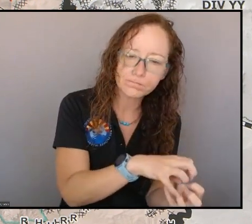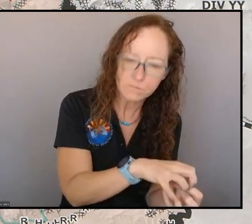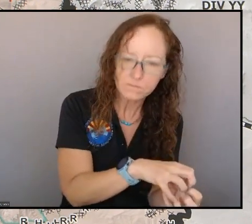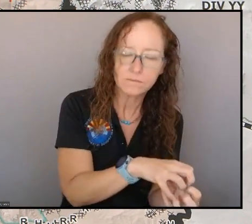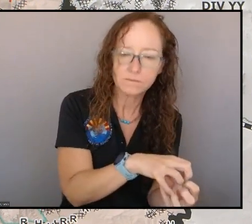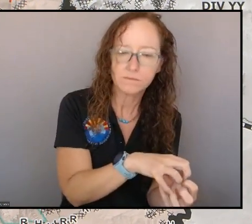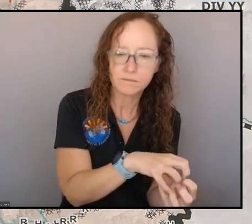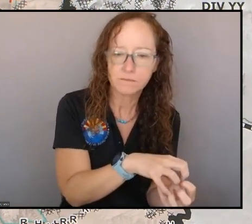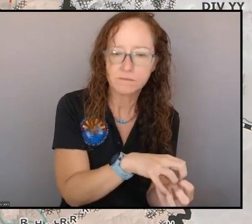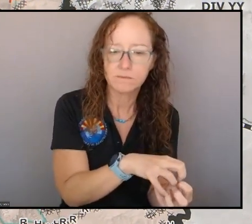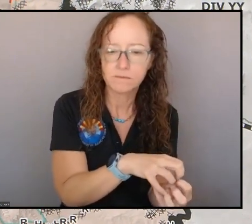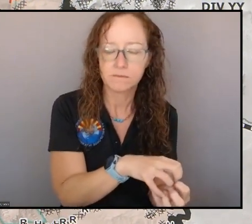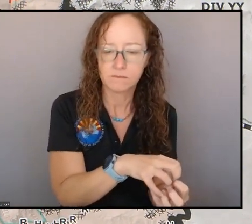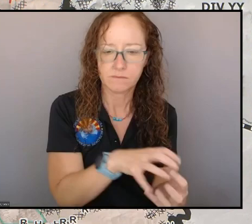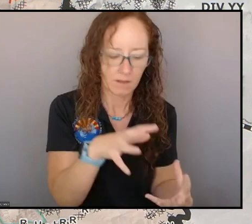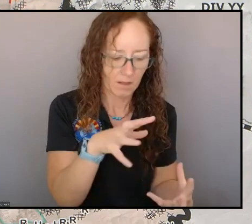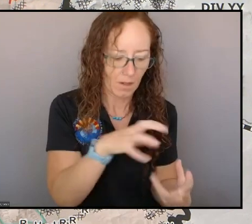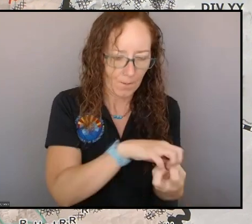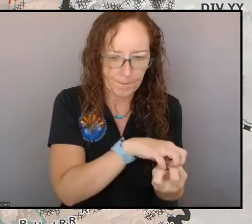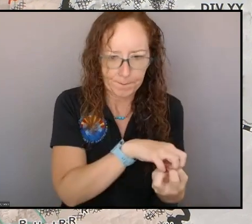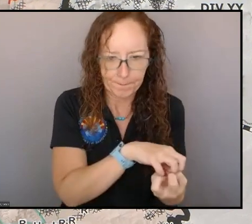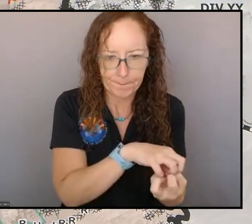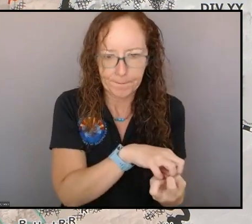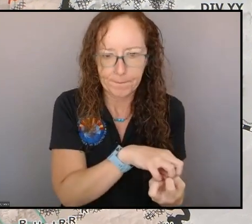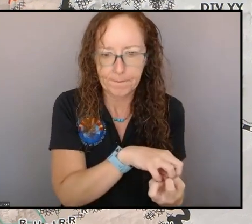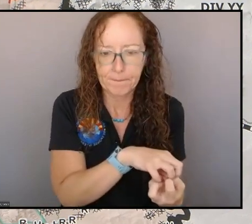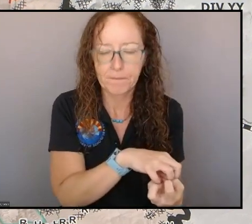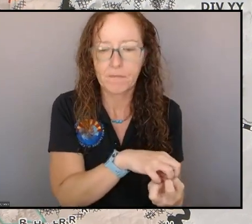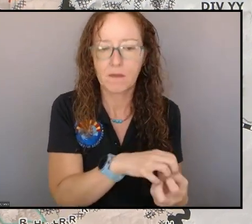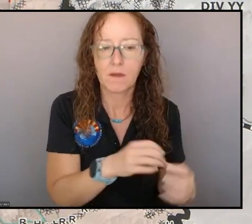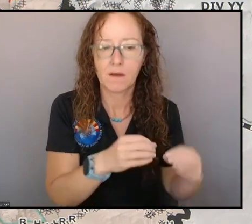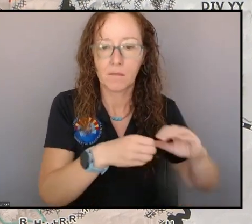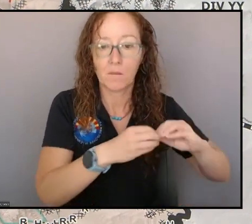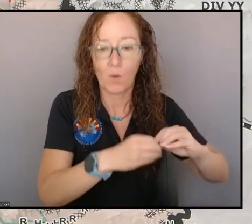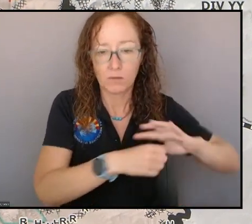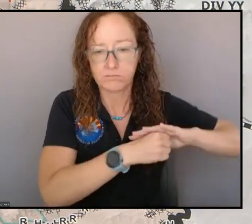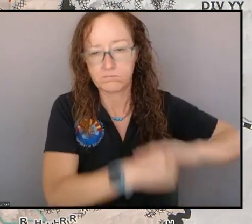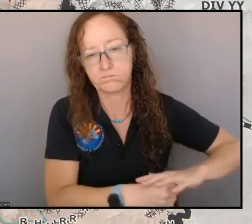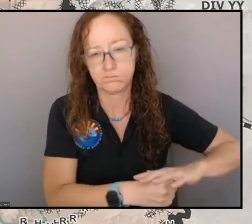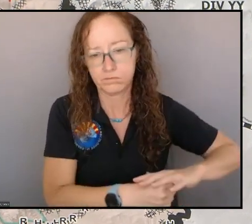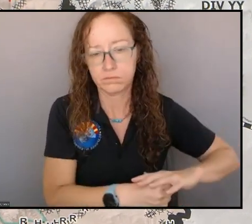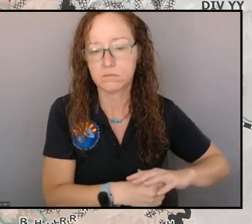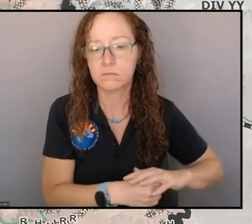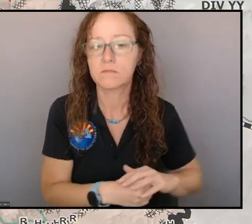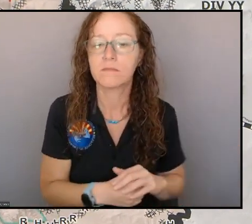compressing that air parcel. So, this kind of touches on the Ideal Gas Theory. If you remember from high school